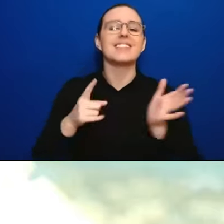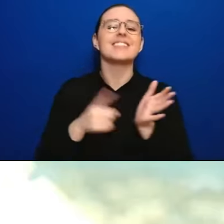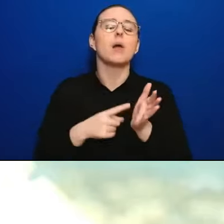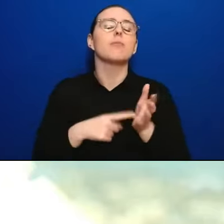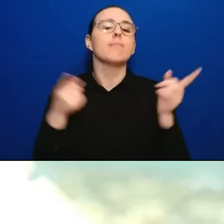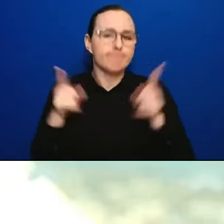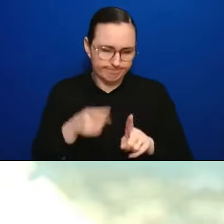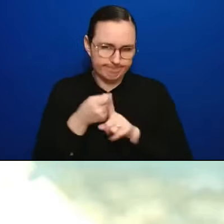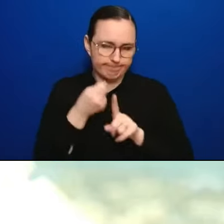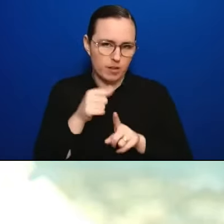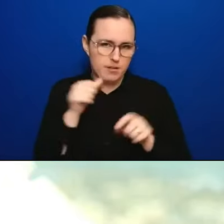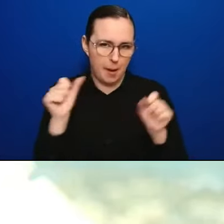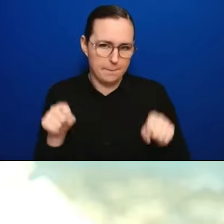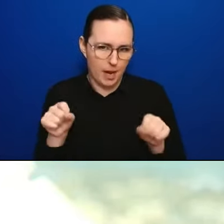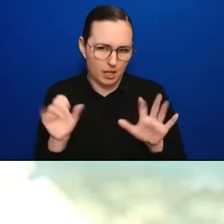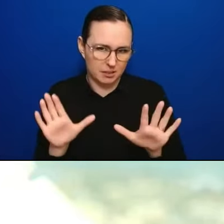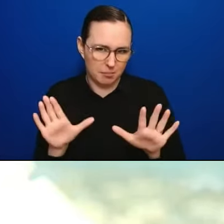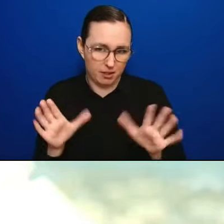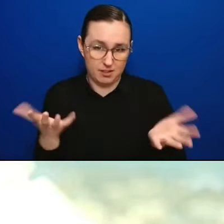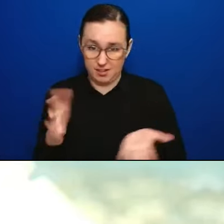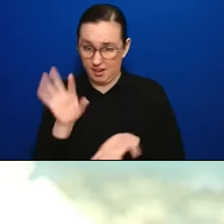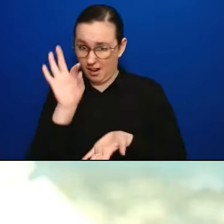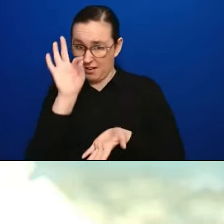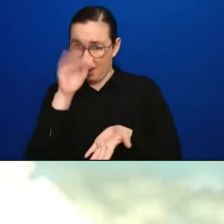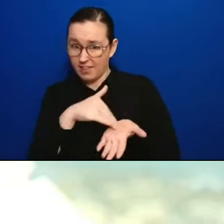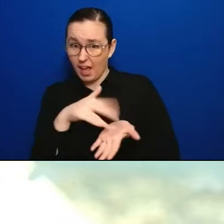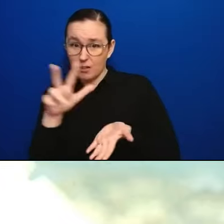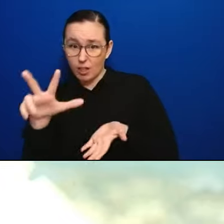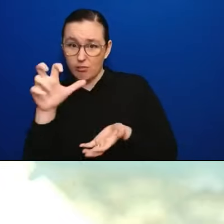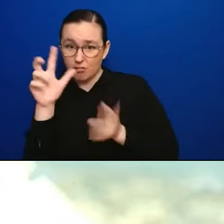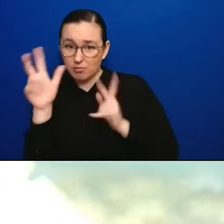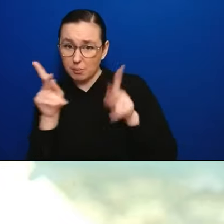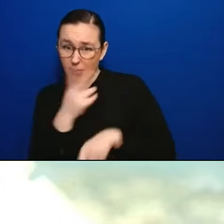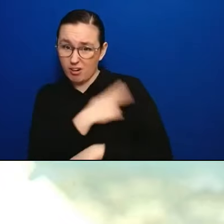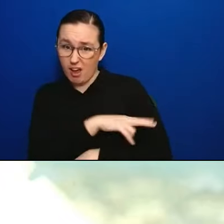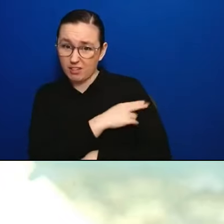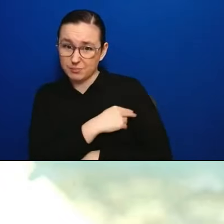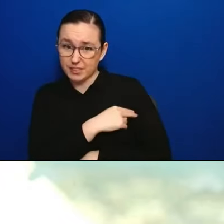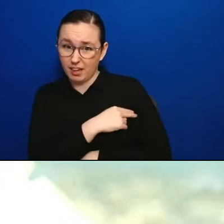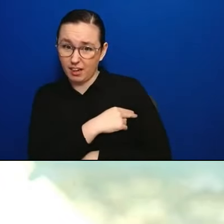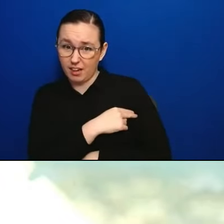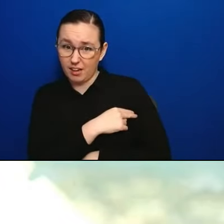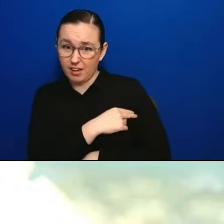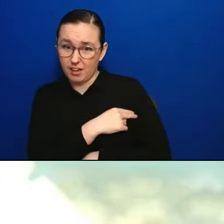they are cohorted away from the general population. It's just not always possible